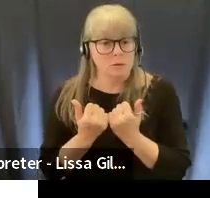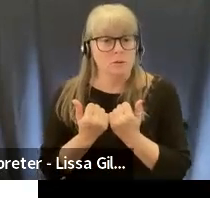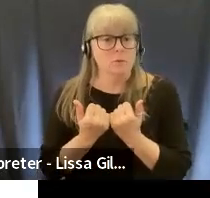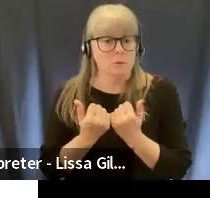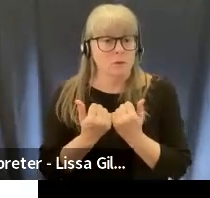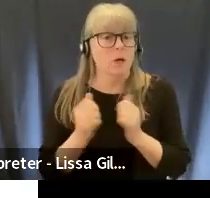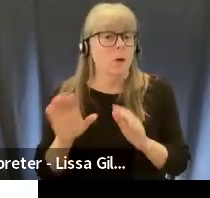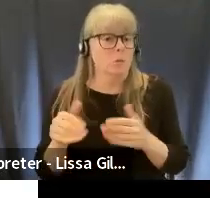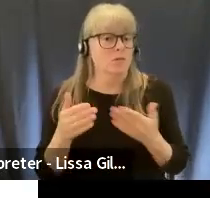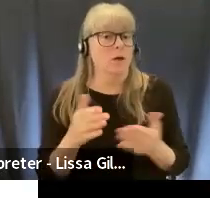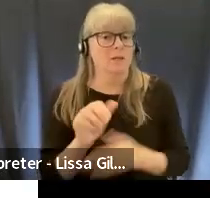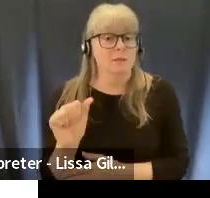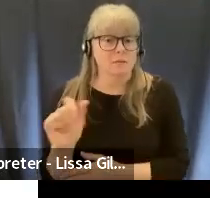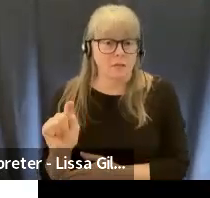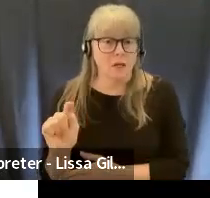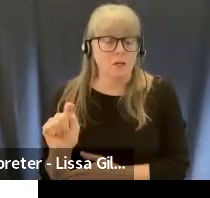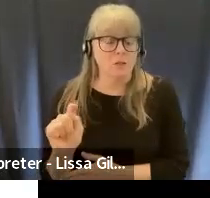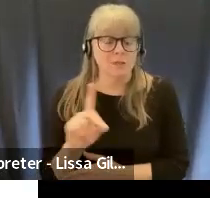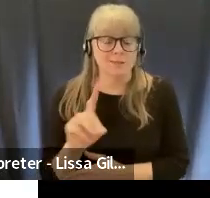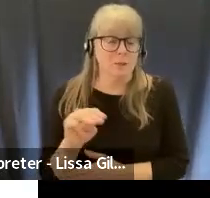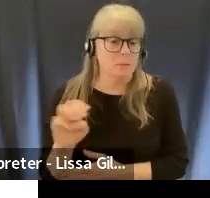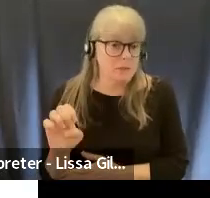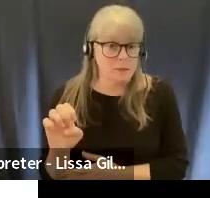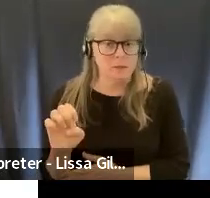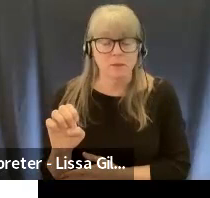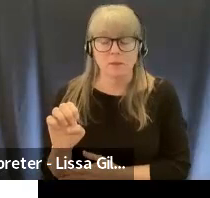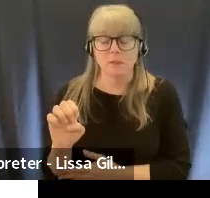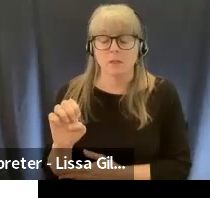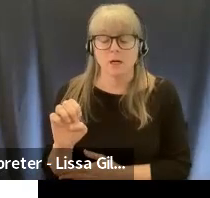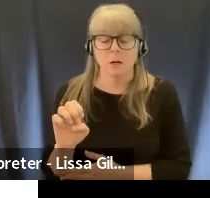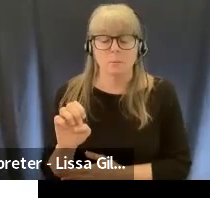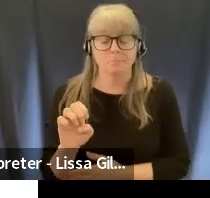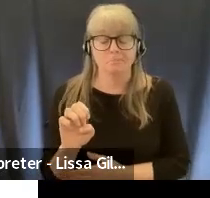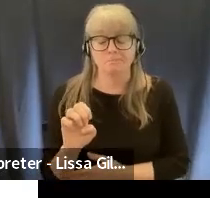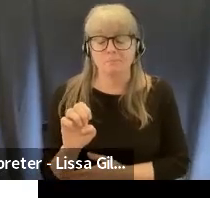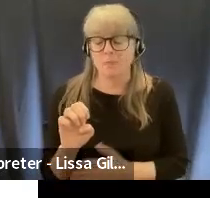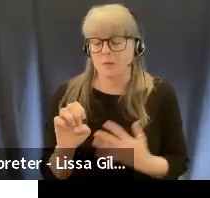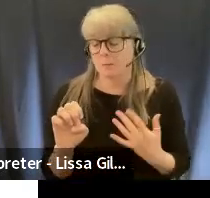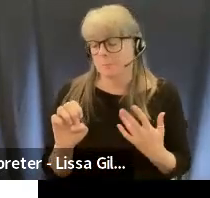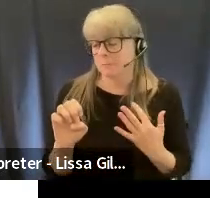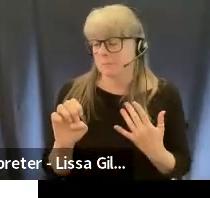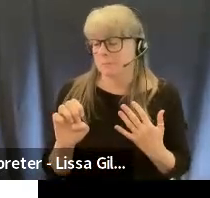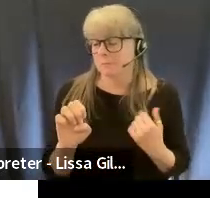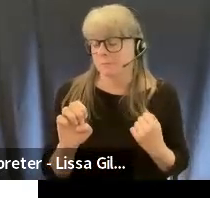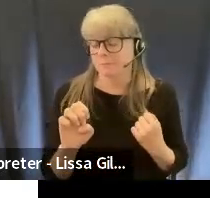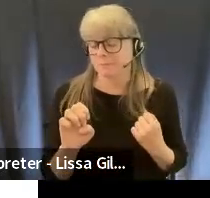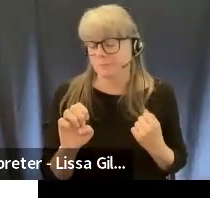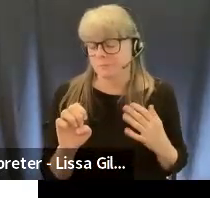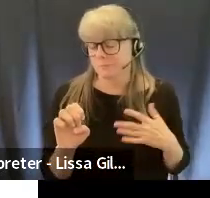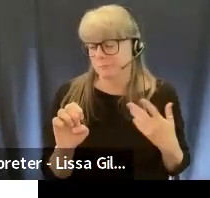So there are other agencies that also provide assistive technology, durable medical equipment.